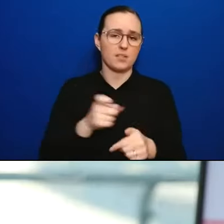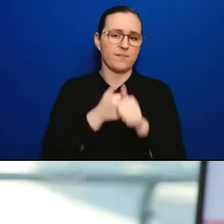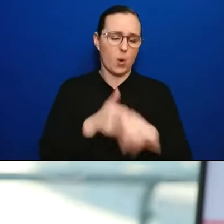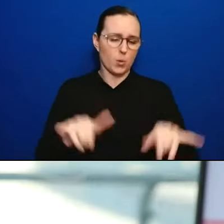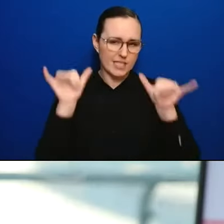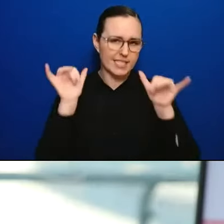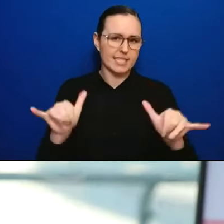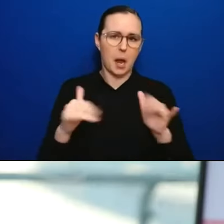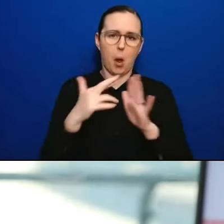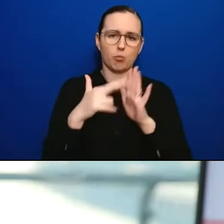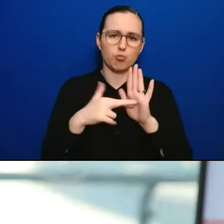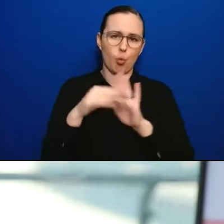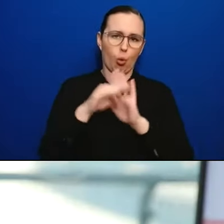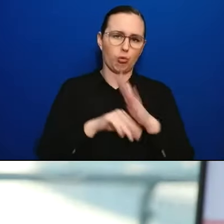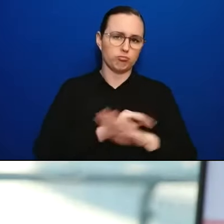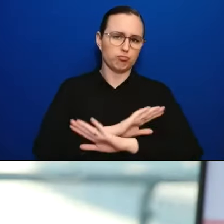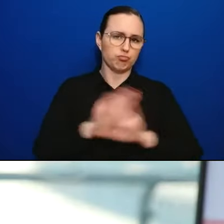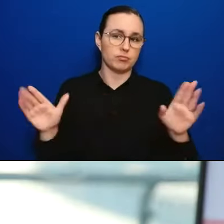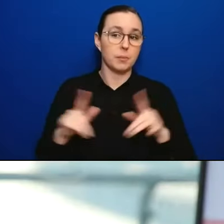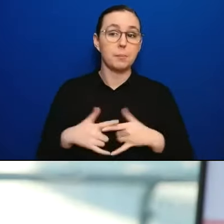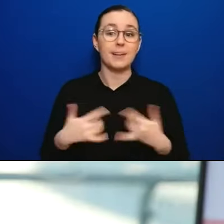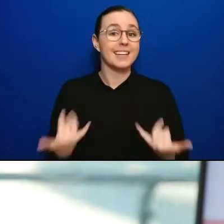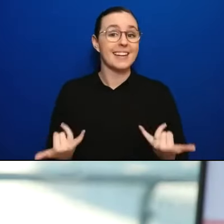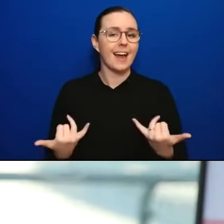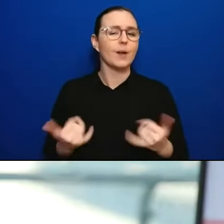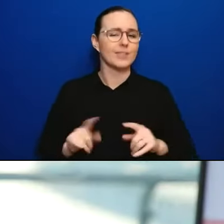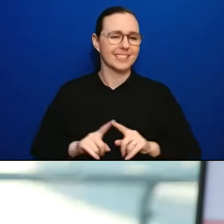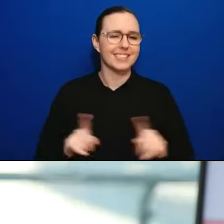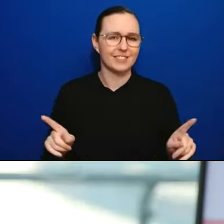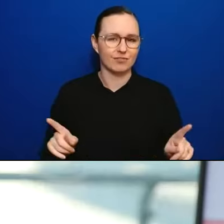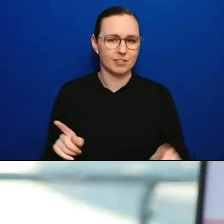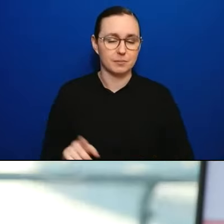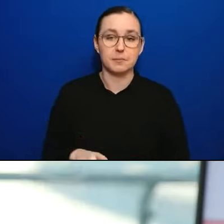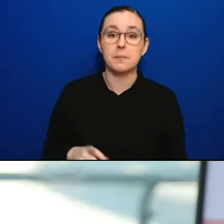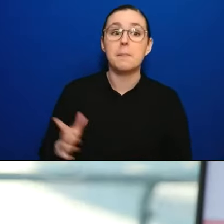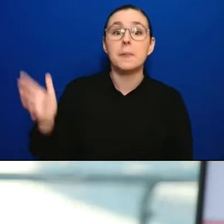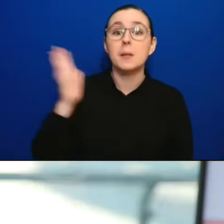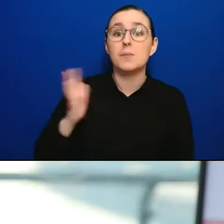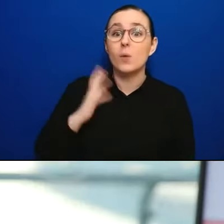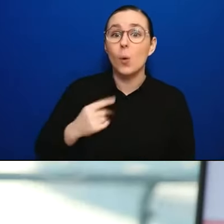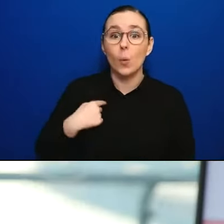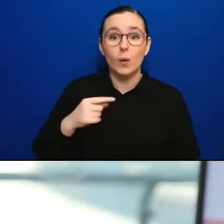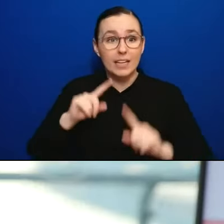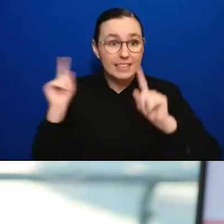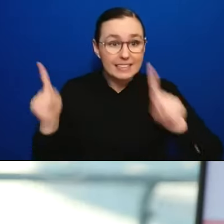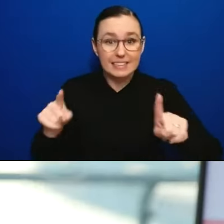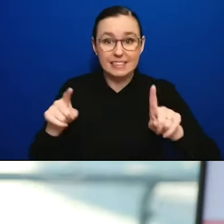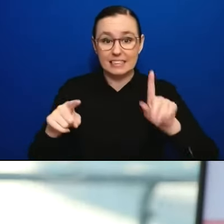transmission to prevent this virus from entering into our long-term care homes. Those protocols had impacts